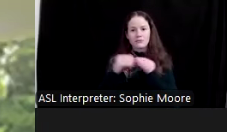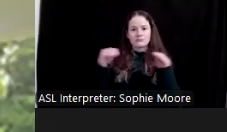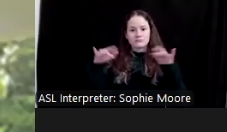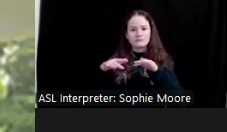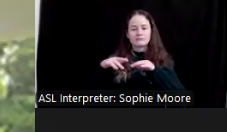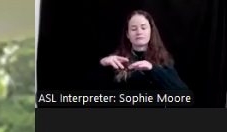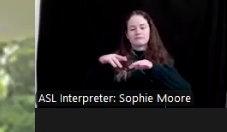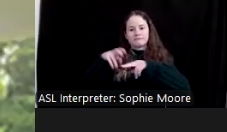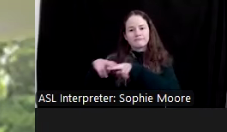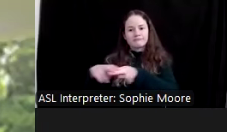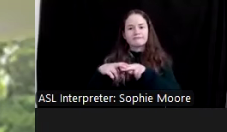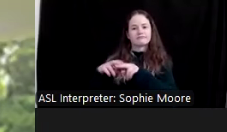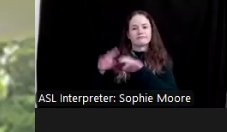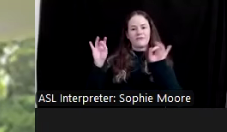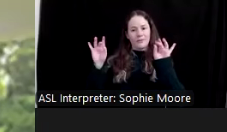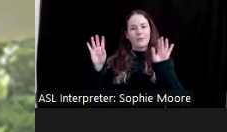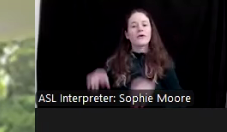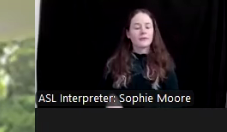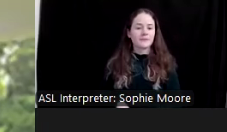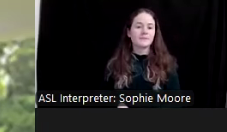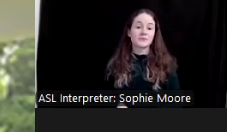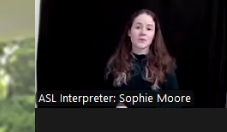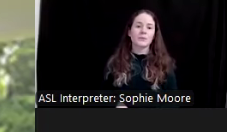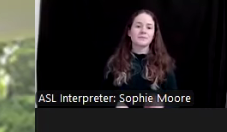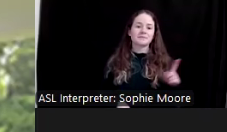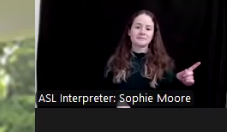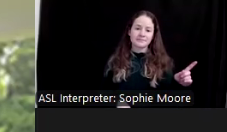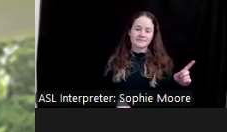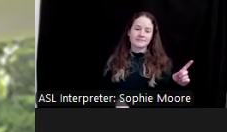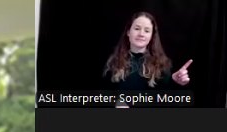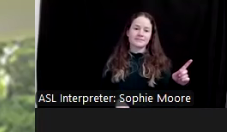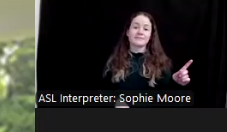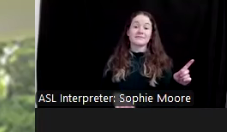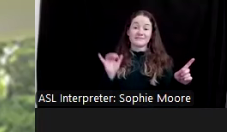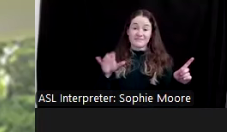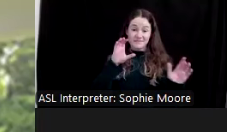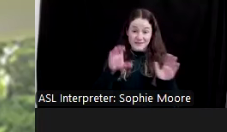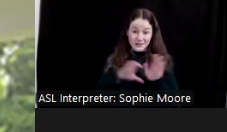really can make a huge difference. Um, this slide, we got a couple of different photos here. And this is where I need to